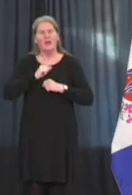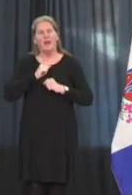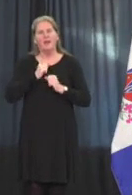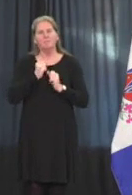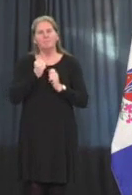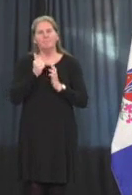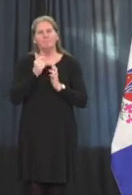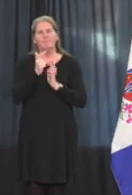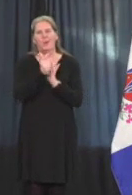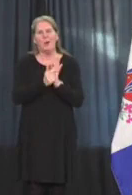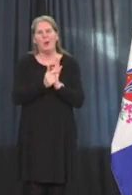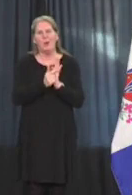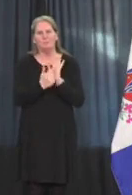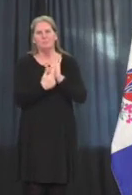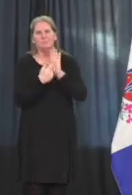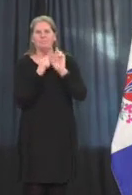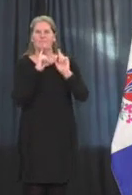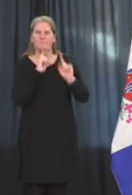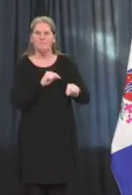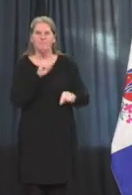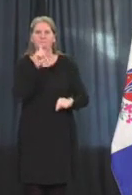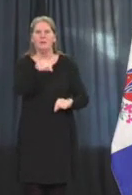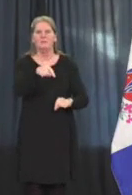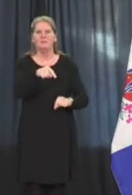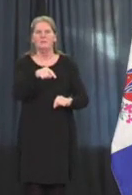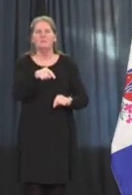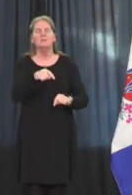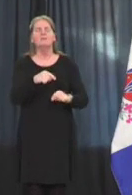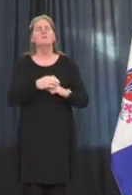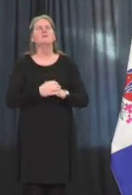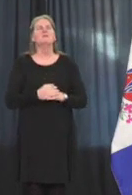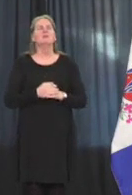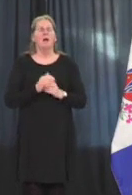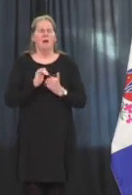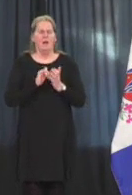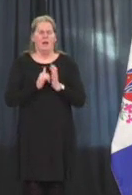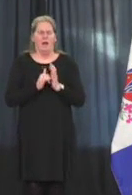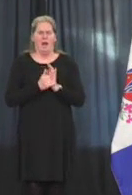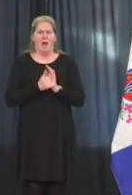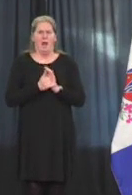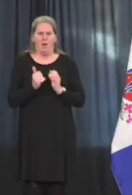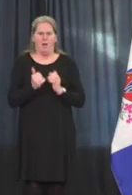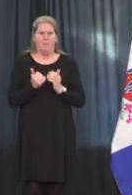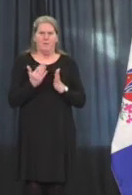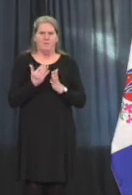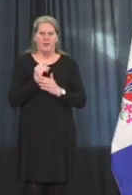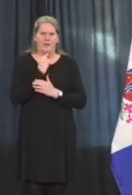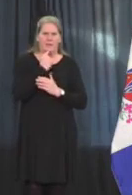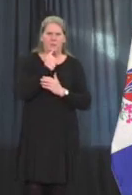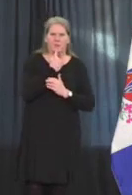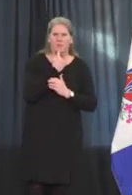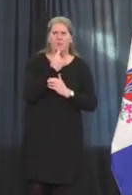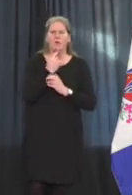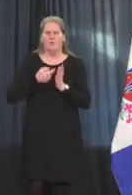THEY ARE THE LAW. THE DIRECTION AND GUIDELINES FOR THE DELIVERY OF CRITICAL AND ESSENTIAL SERVICES IN RESPONSE